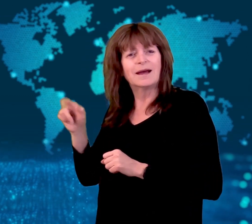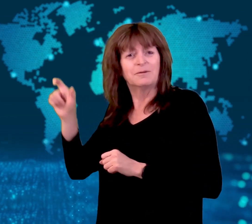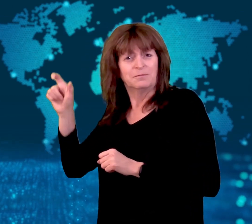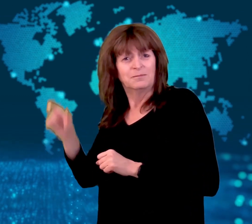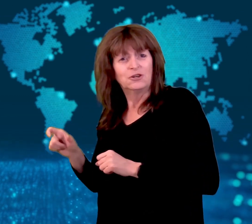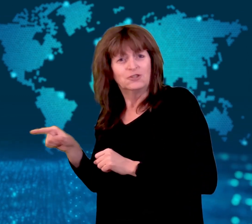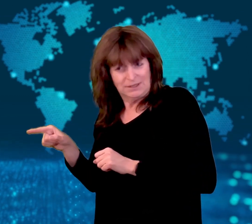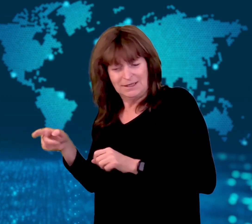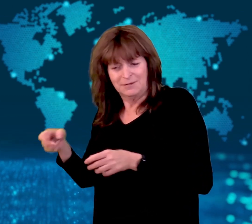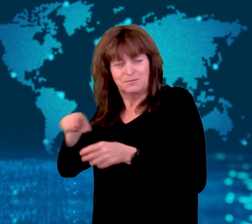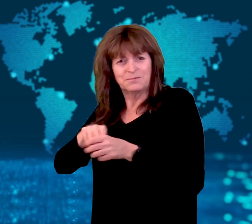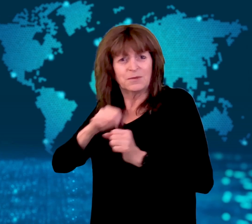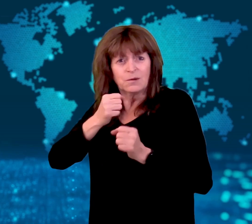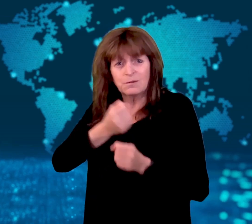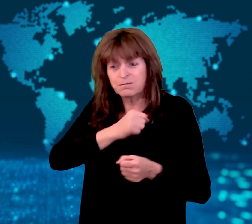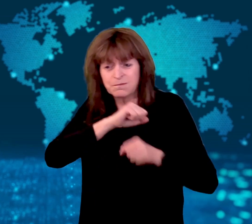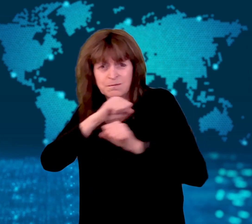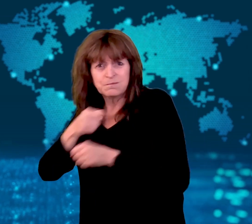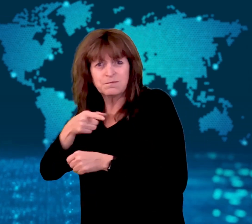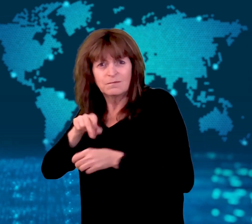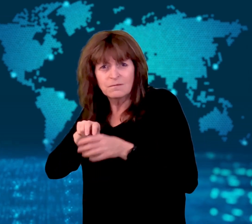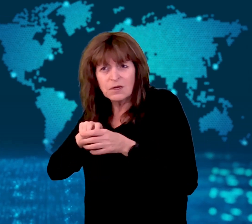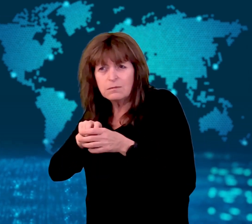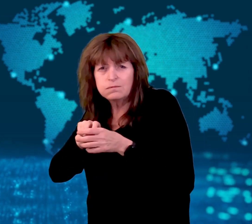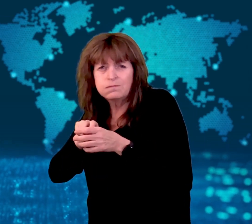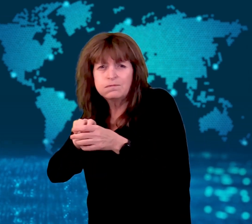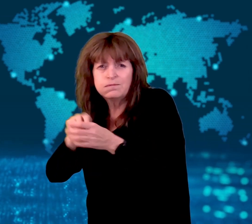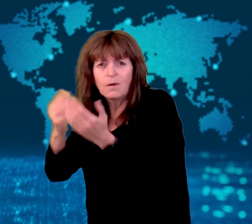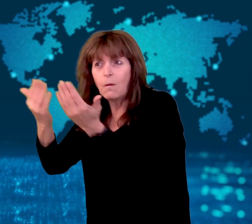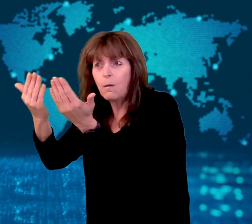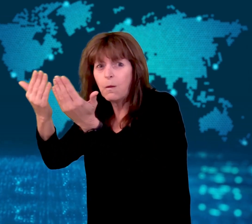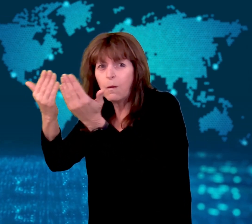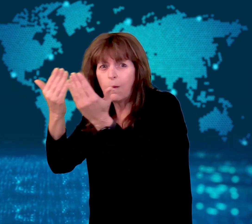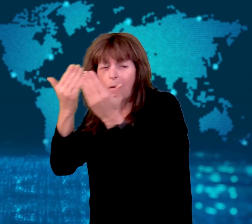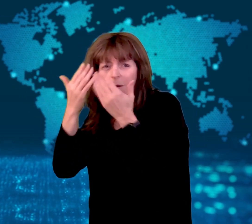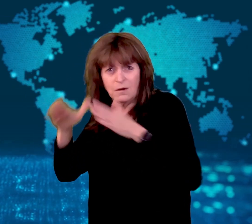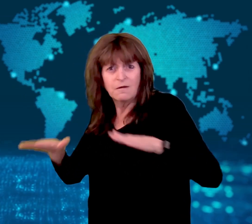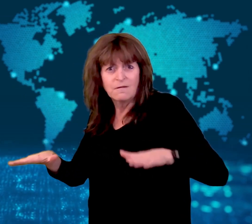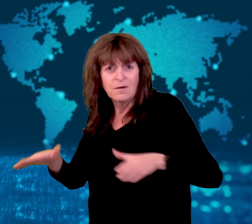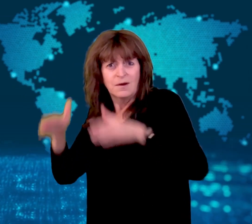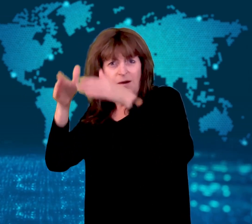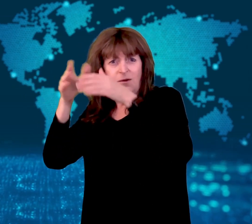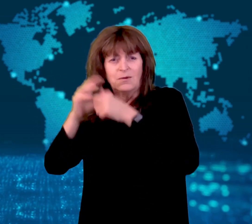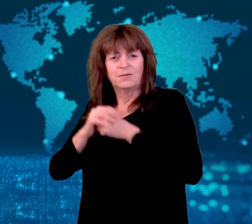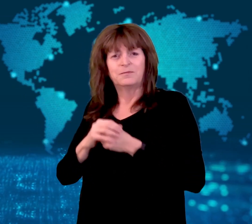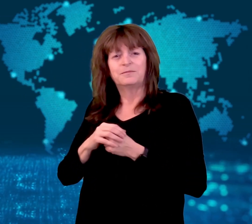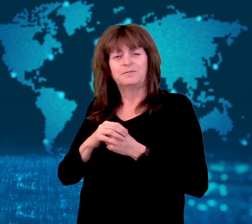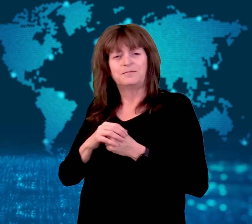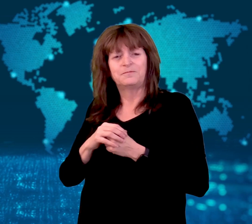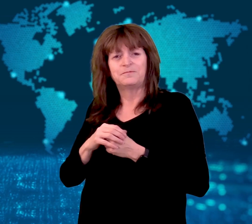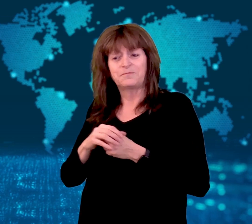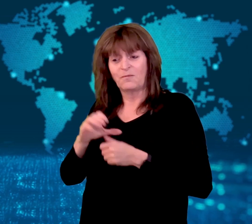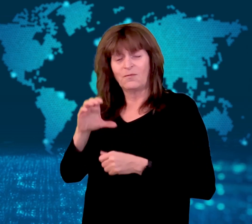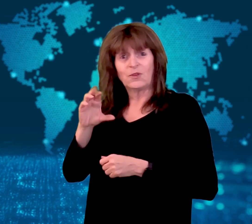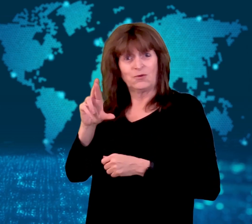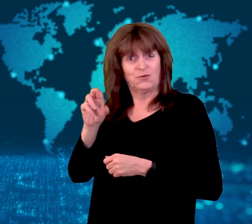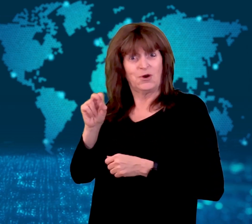to the volcano.